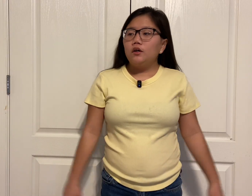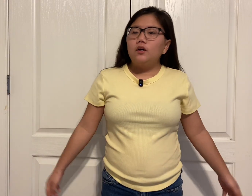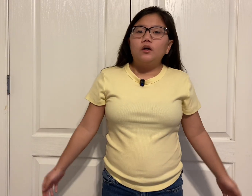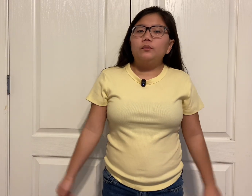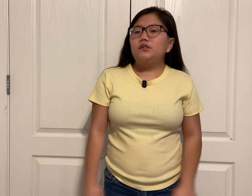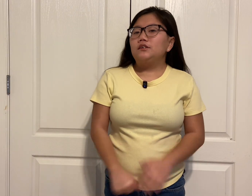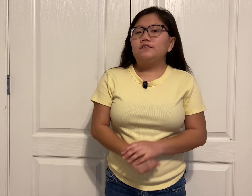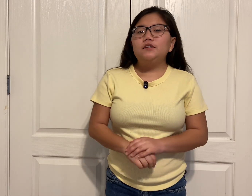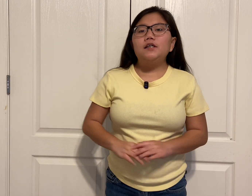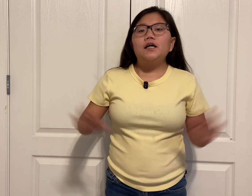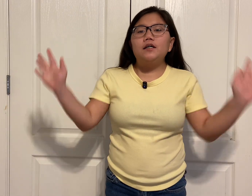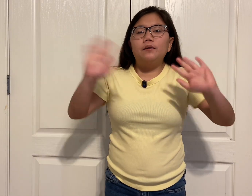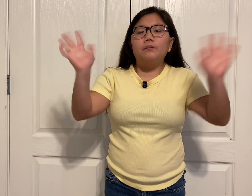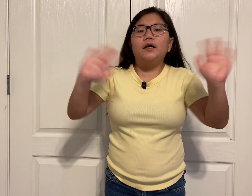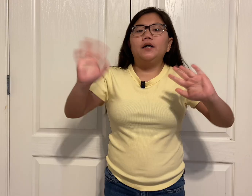I hope you guys have a good day bye.